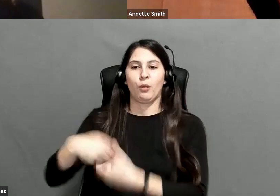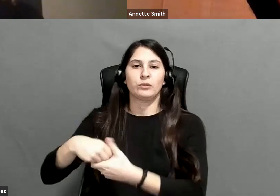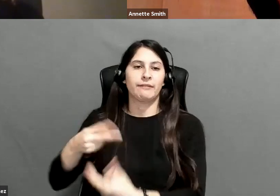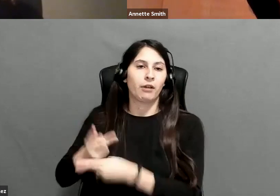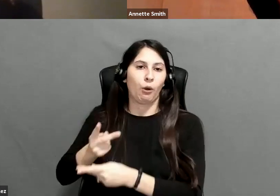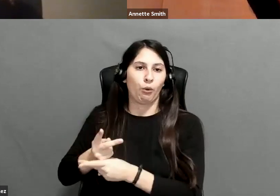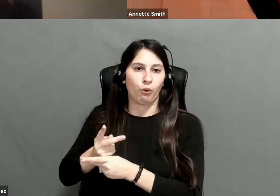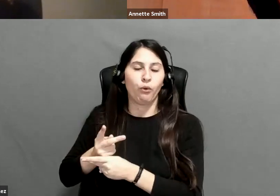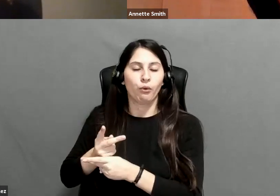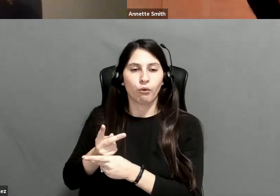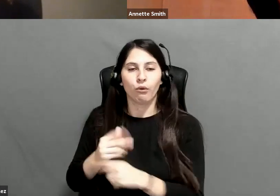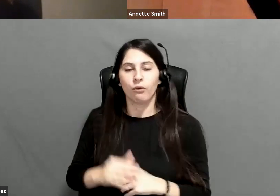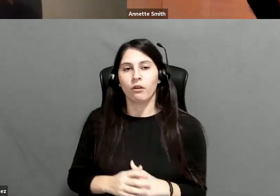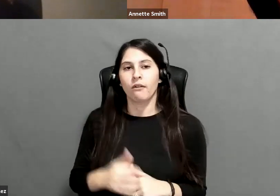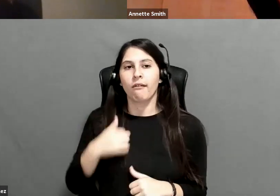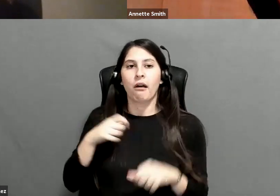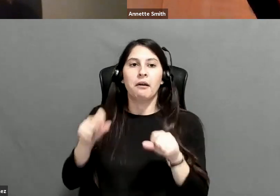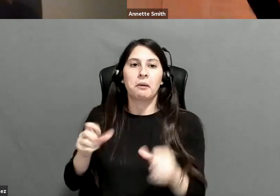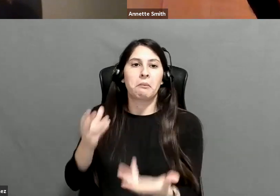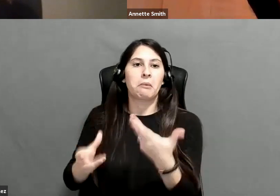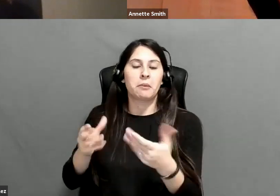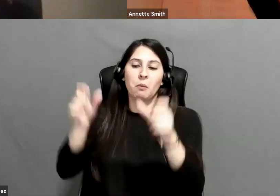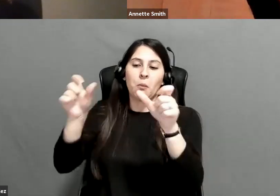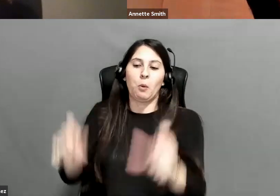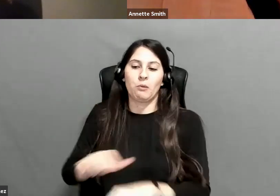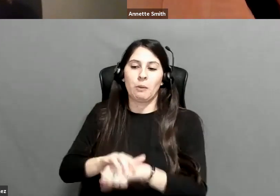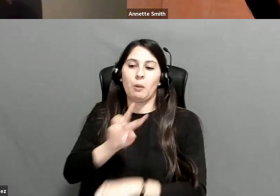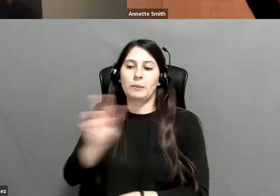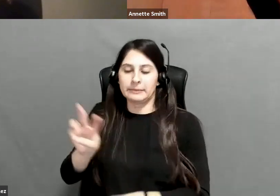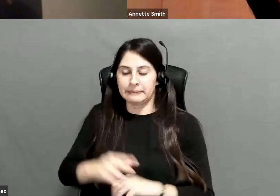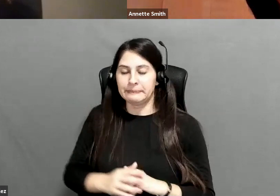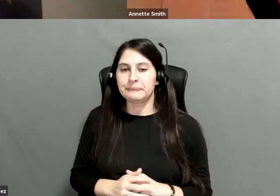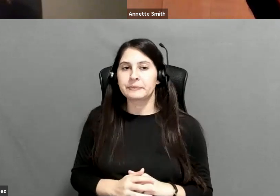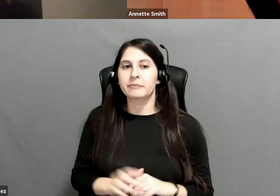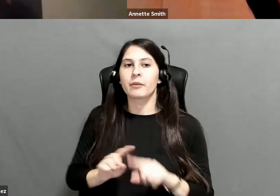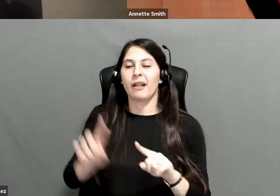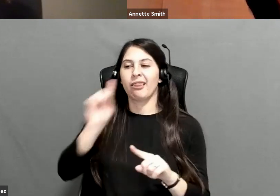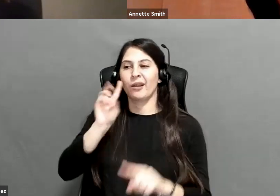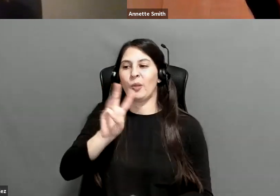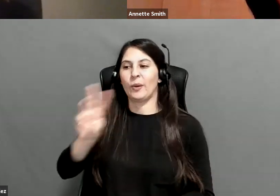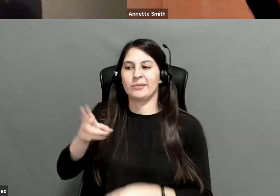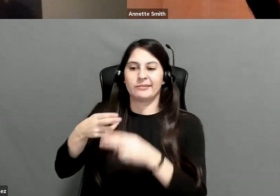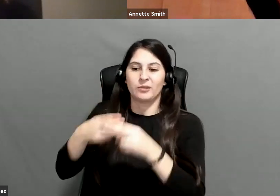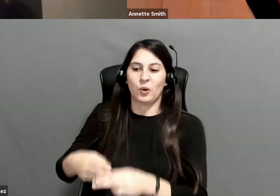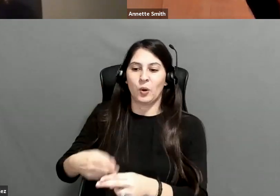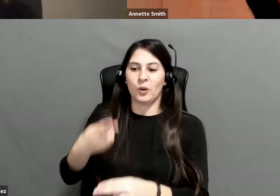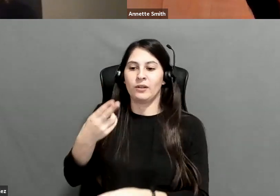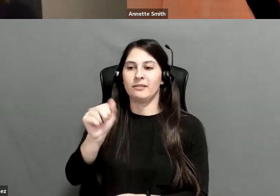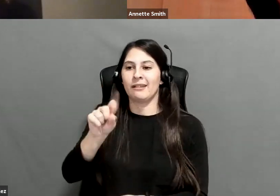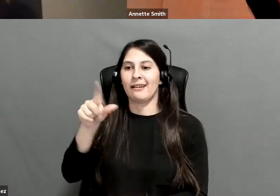provider that are committed to providing weight inclusive care. I can maybe we can post that on our